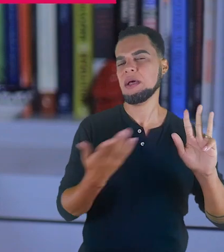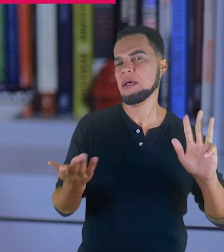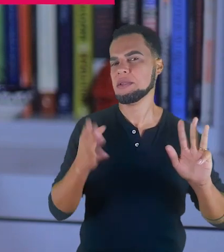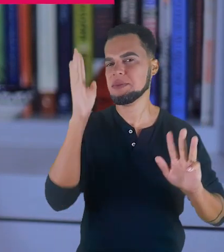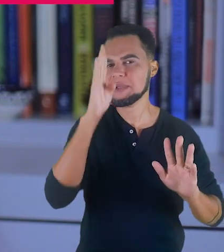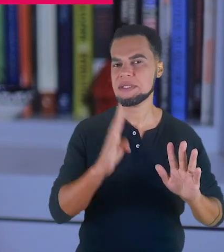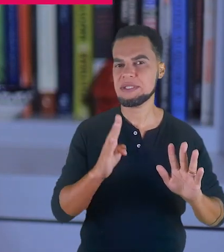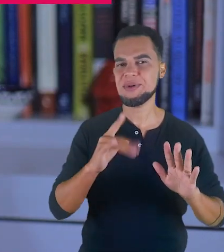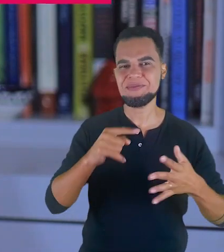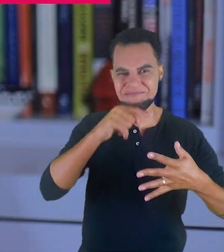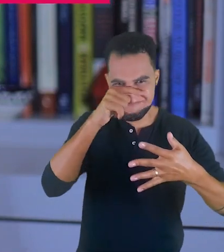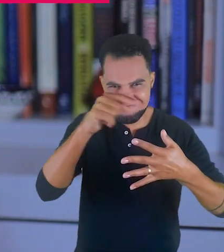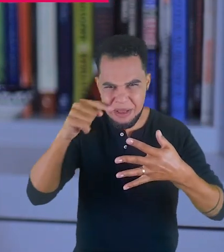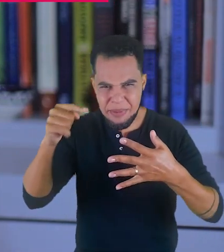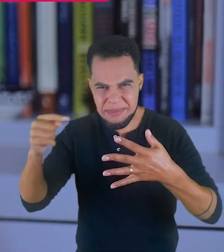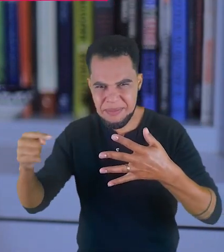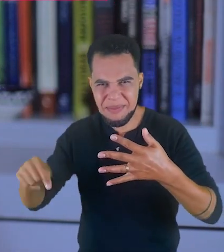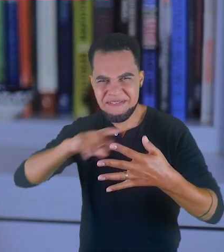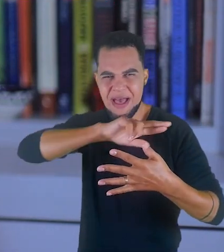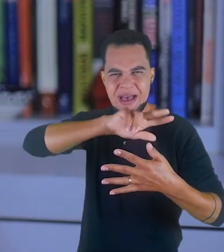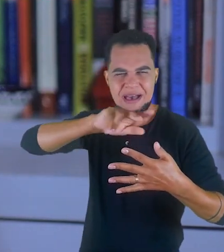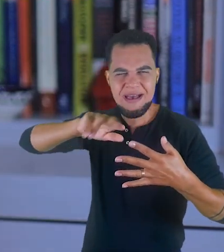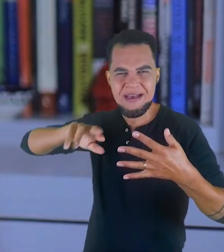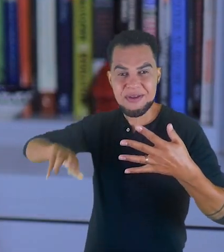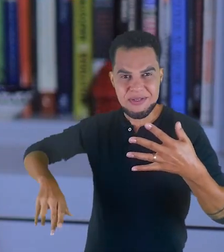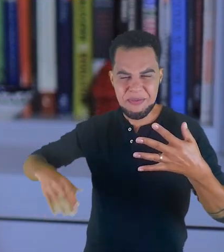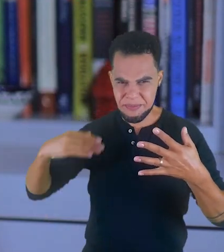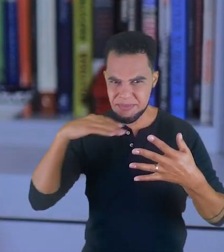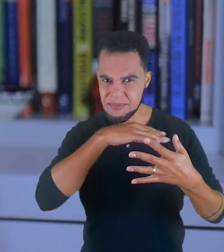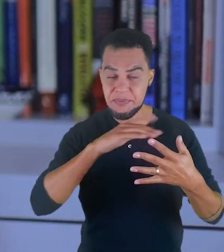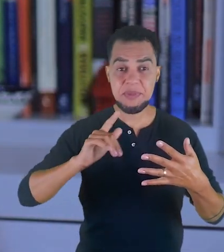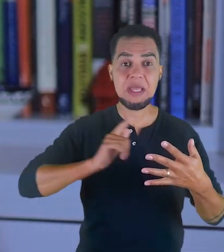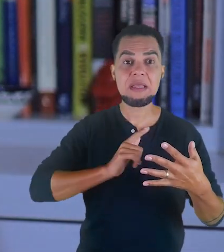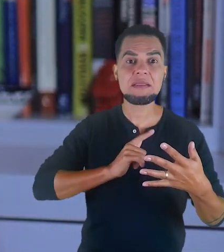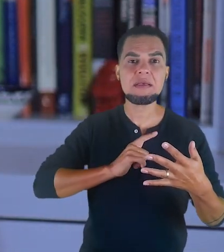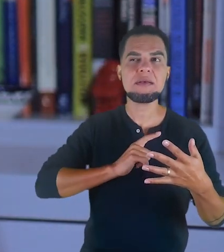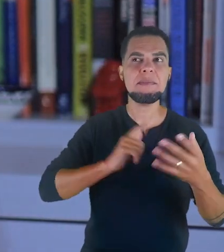We know that this means that there is a possibility